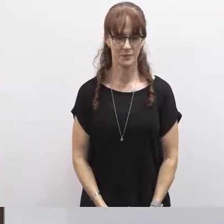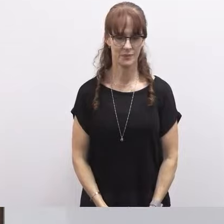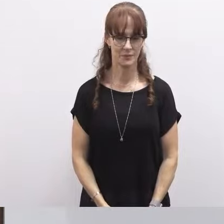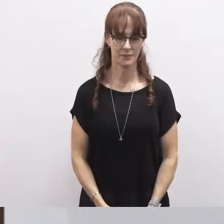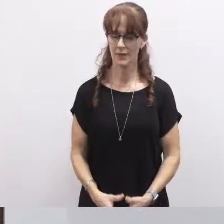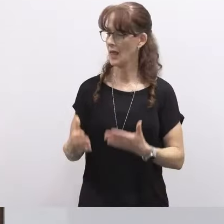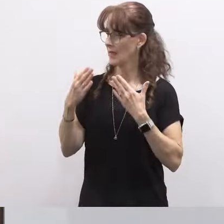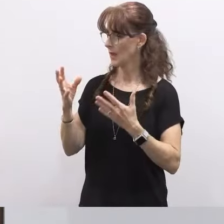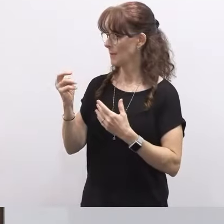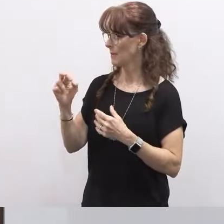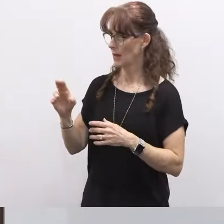Thank you, Mr. Miller. Mr. Otto.